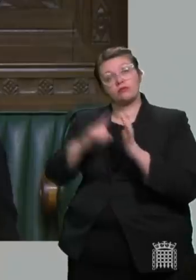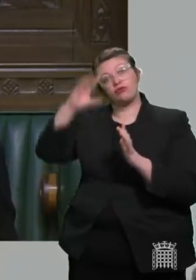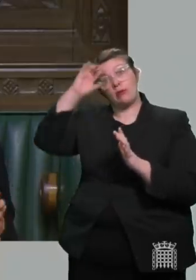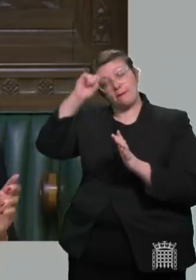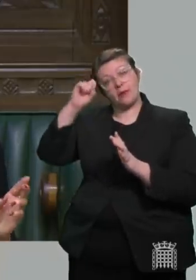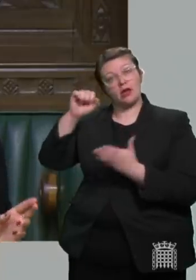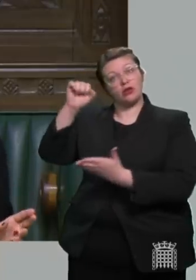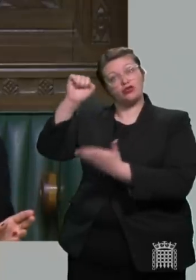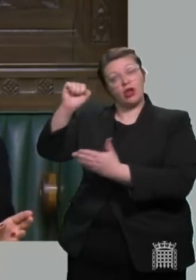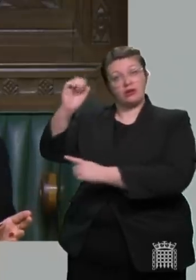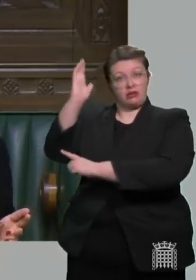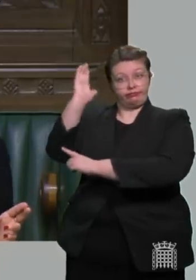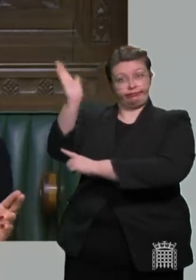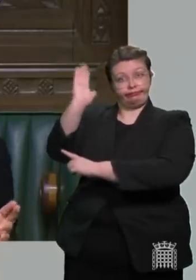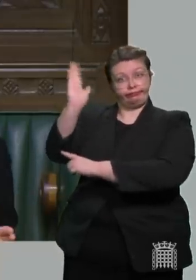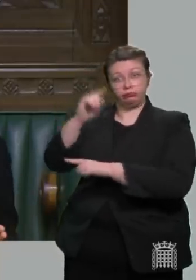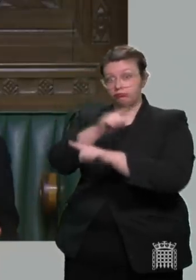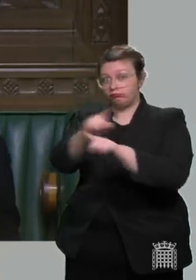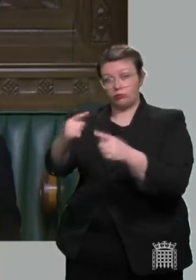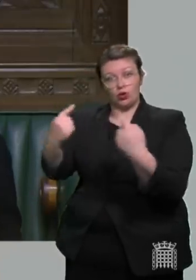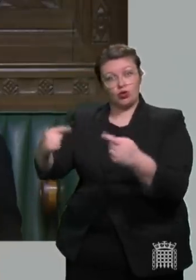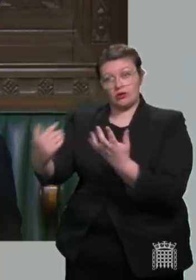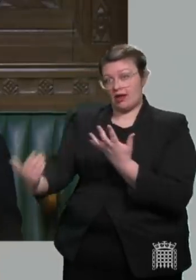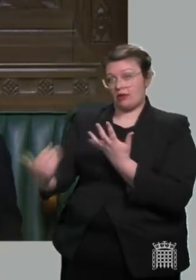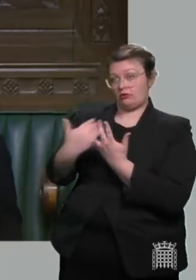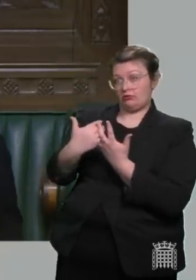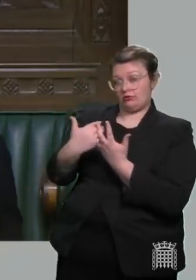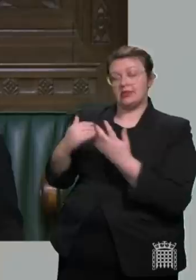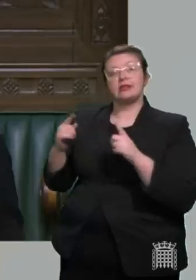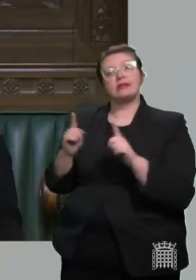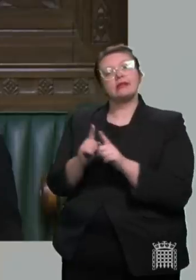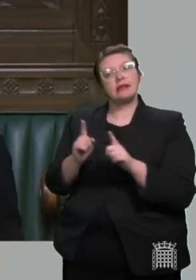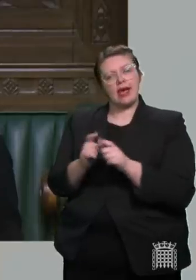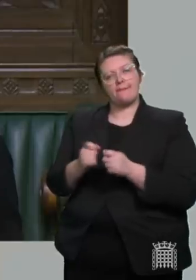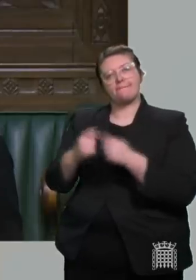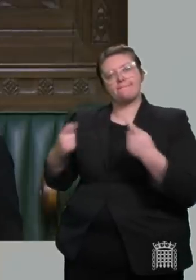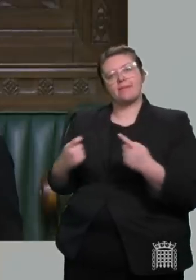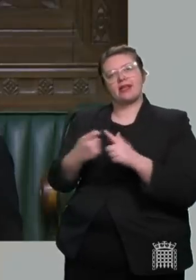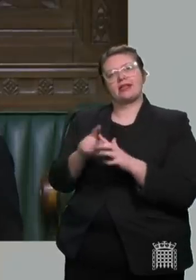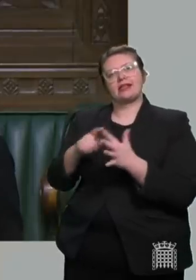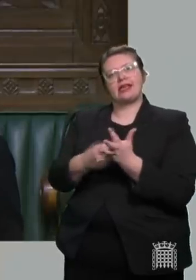during the replies of the Leader of the Opposition and the leader of the Scottish National party.